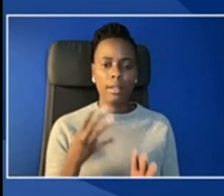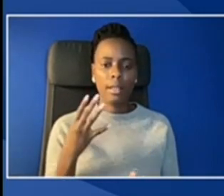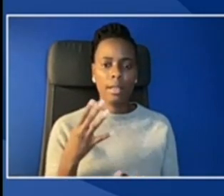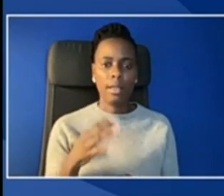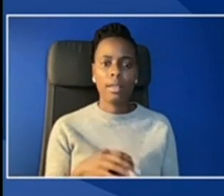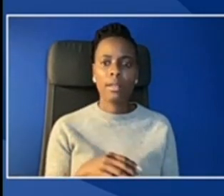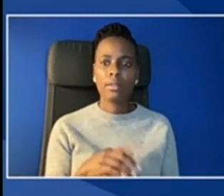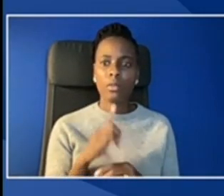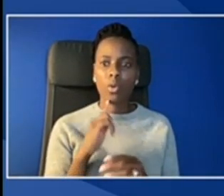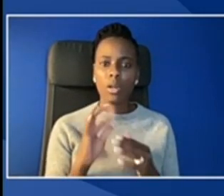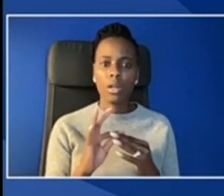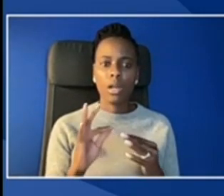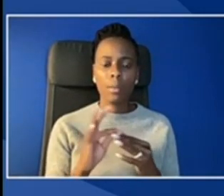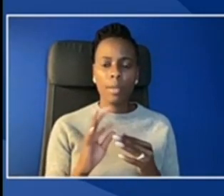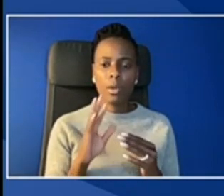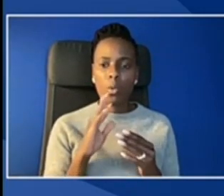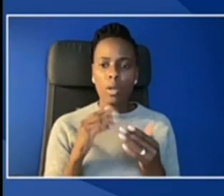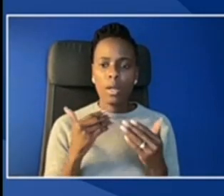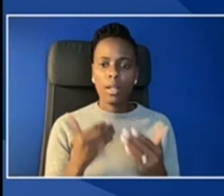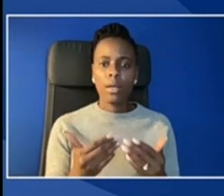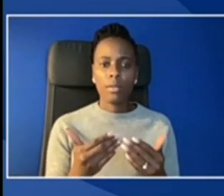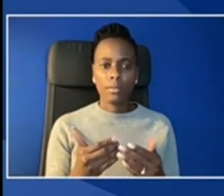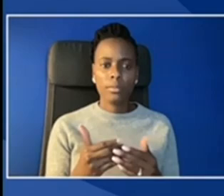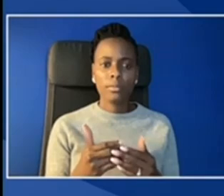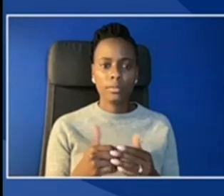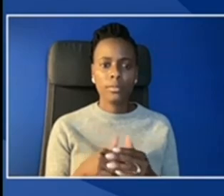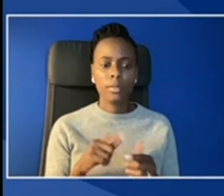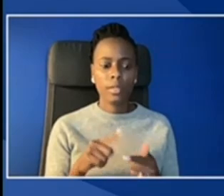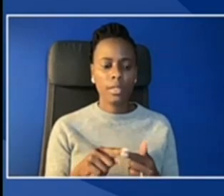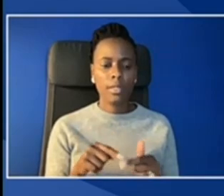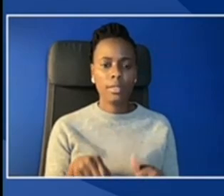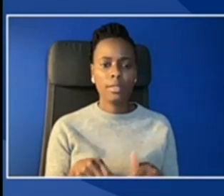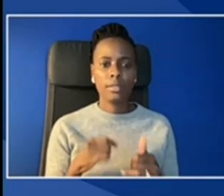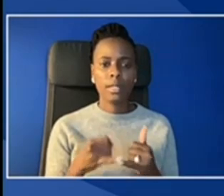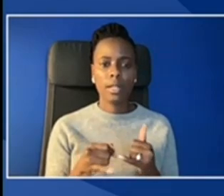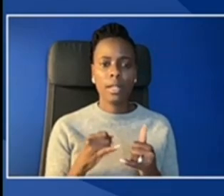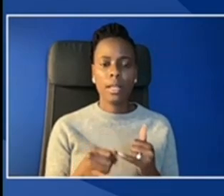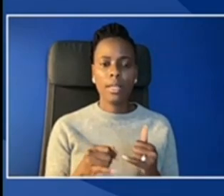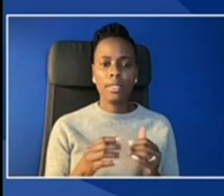We're going to go ahead and let them in a nd then this is our last public commenter for the day.